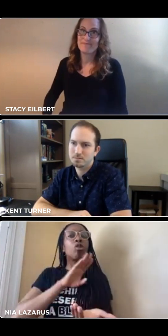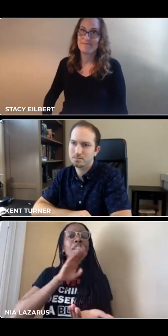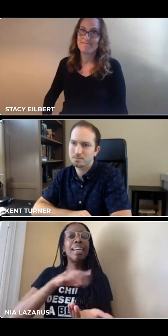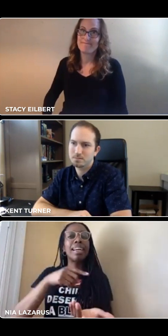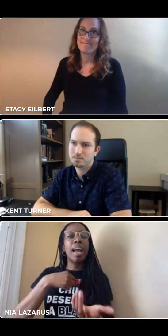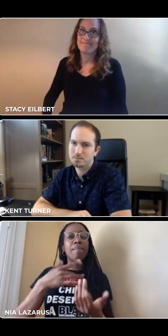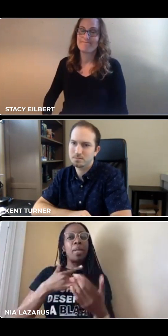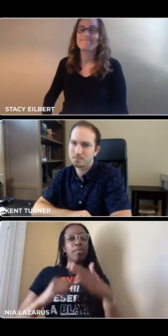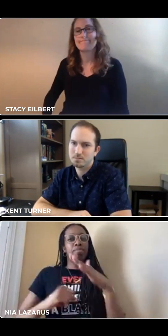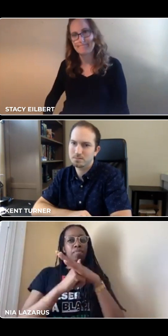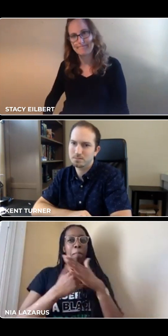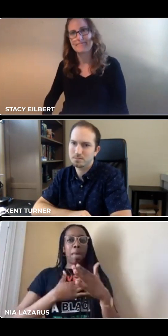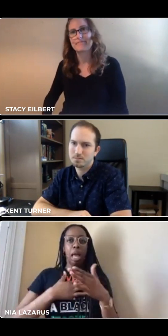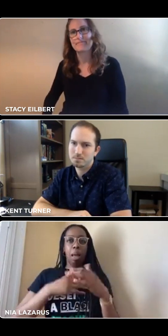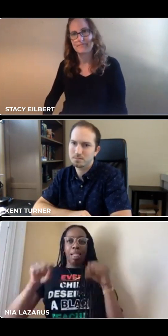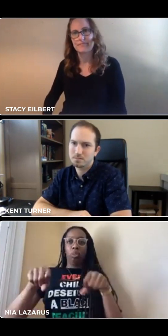being in a digital-instruction classroom.